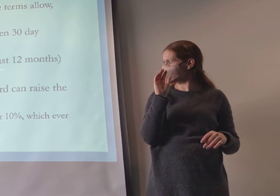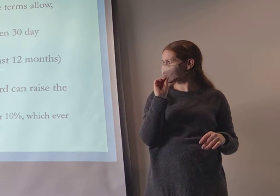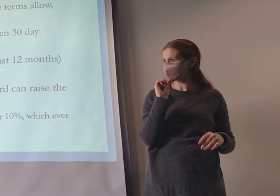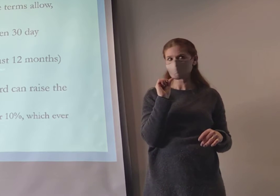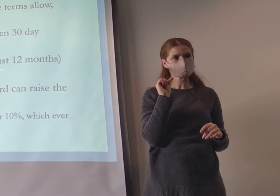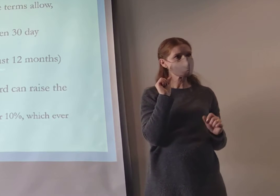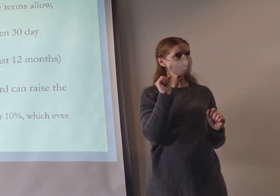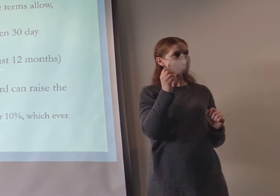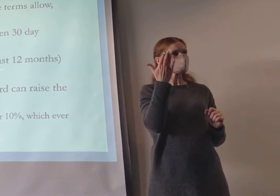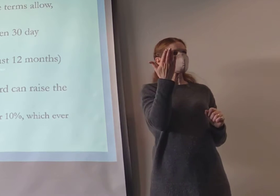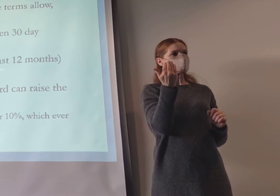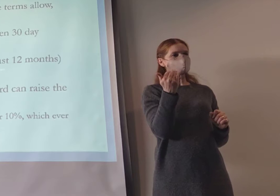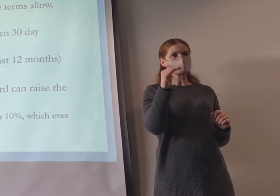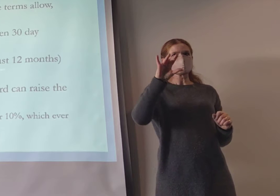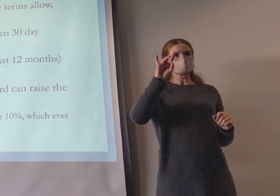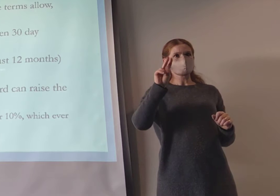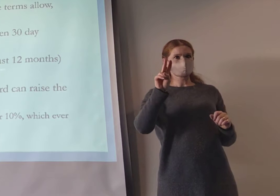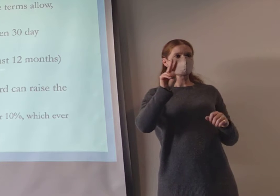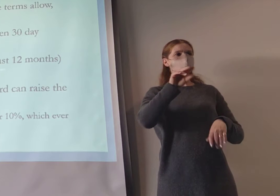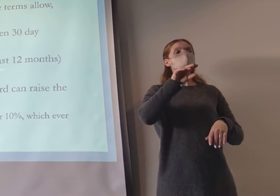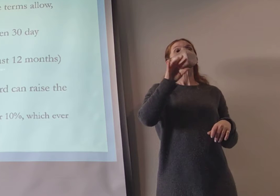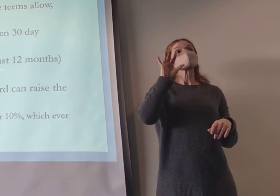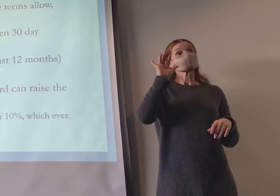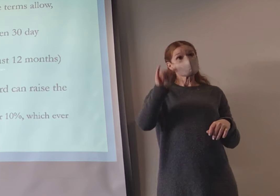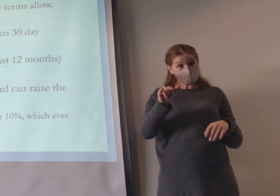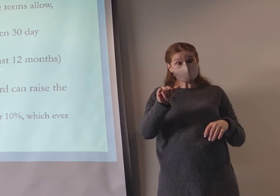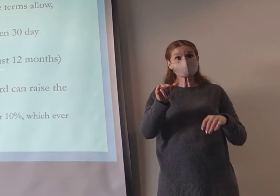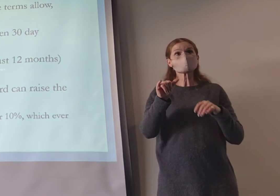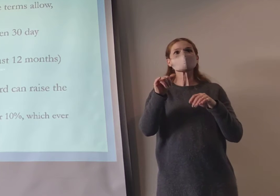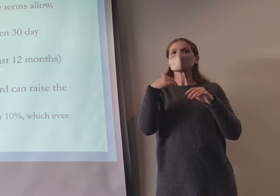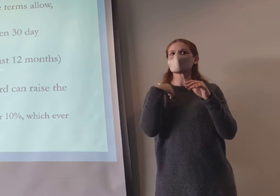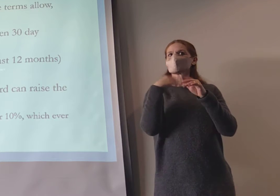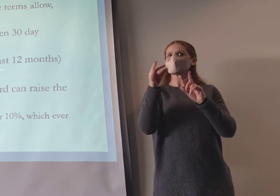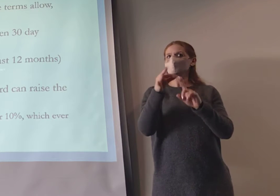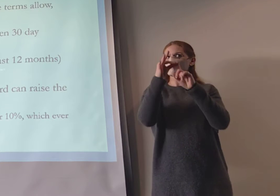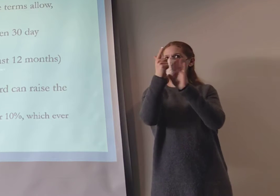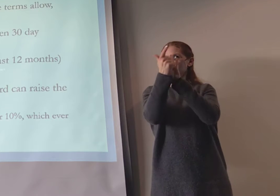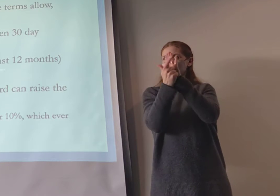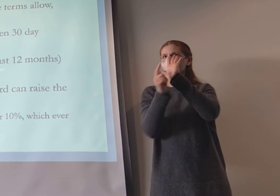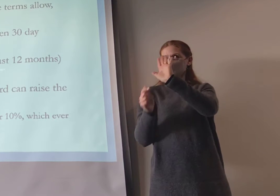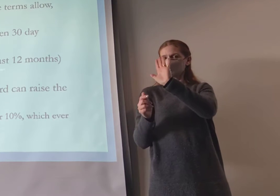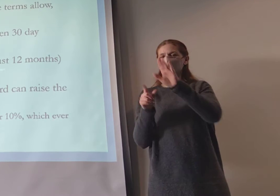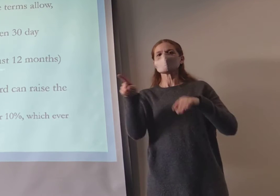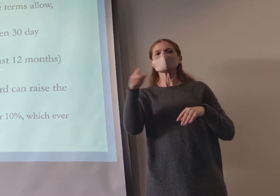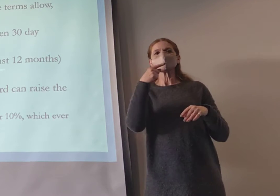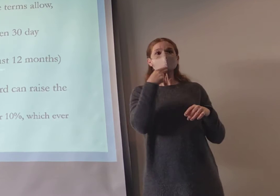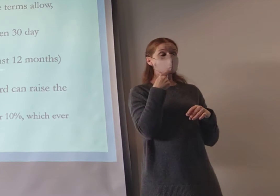It limits the amount of rent increase that a landlord can make for certain properties.